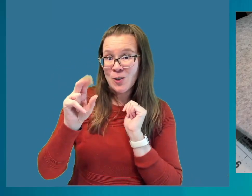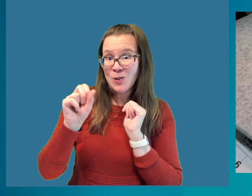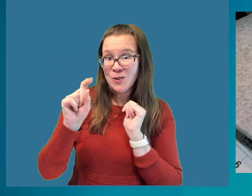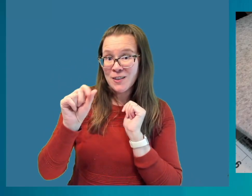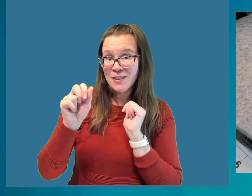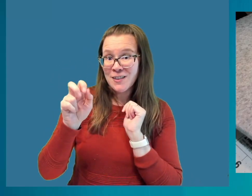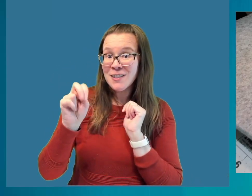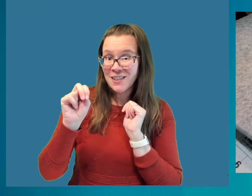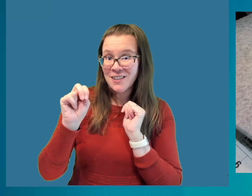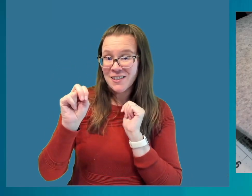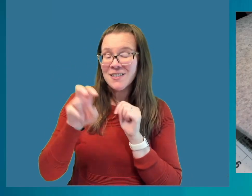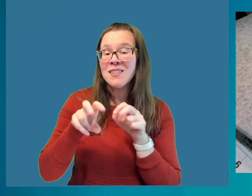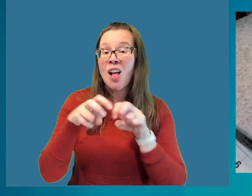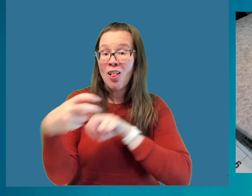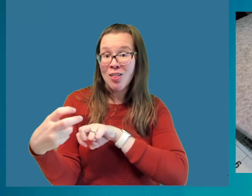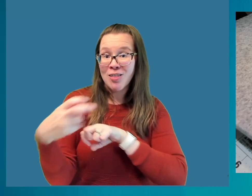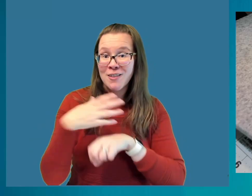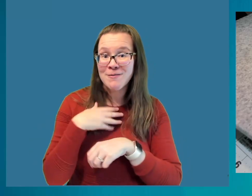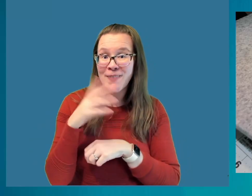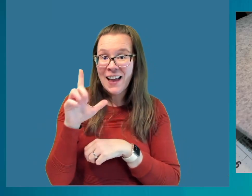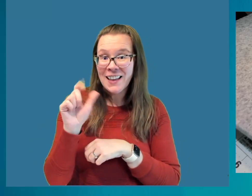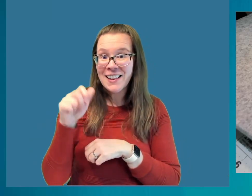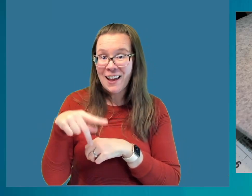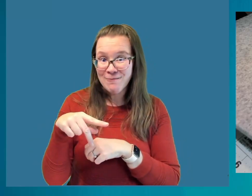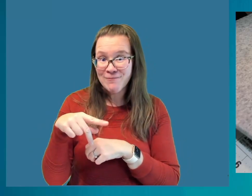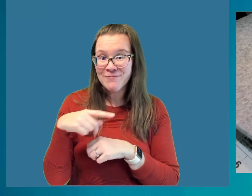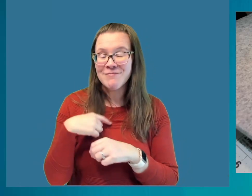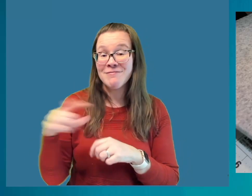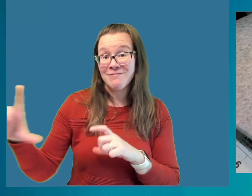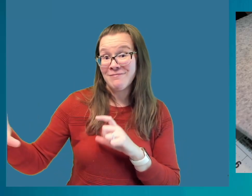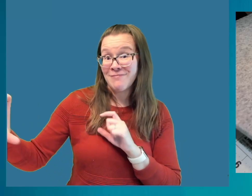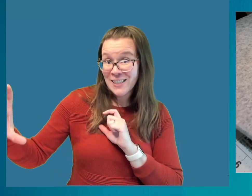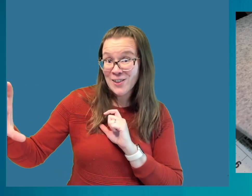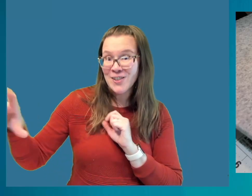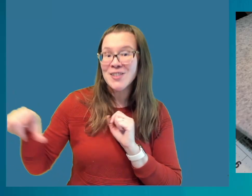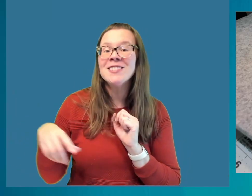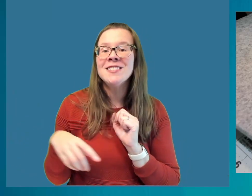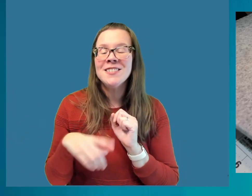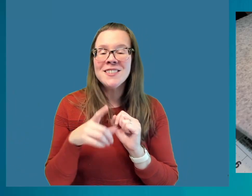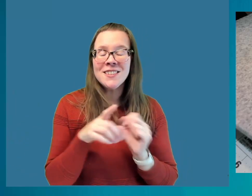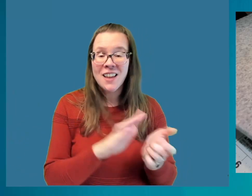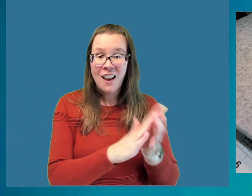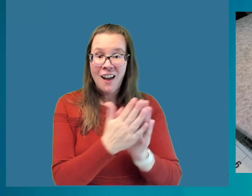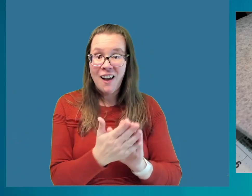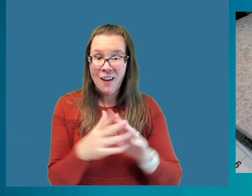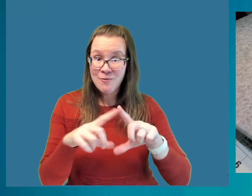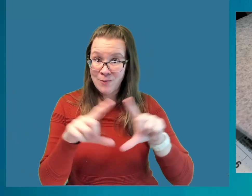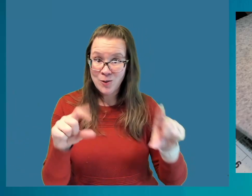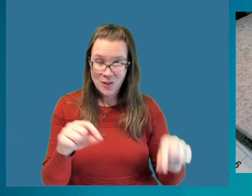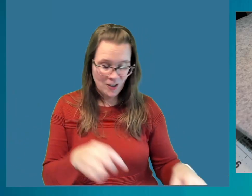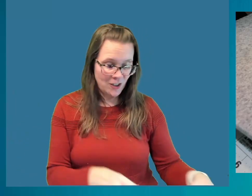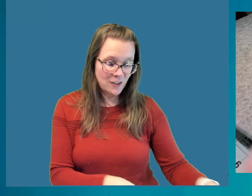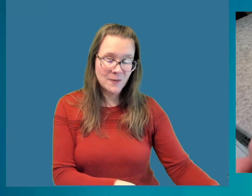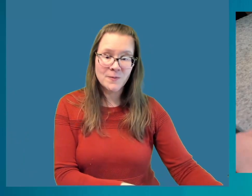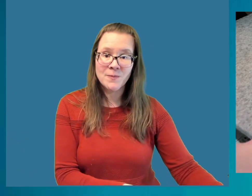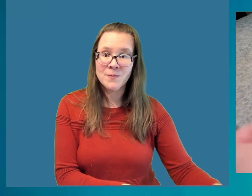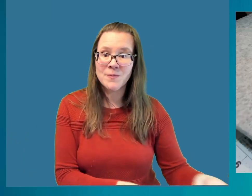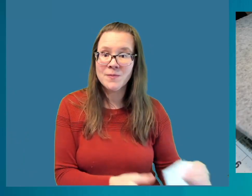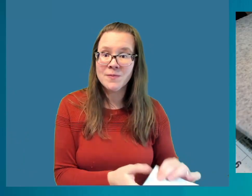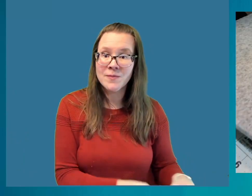So here on the bottom you see a fabric collage postcard that I made of my sister's dog Houston;